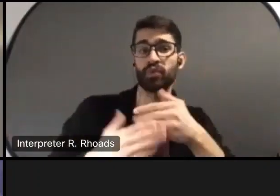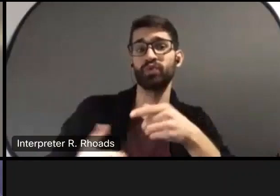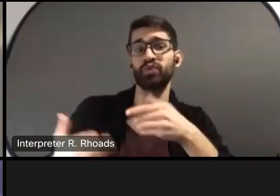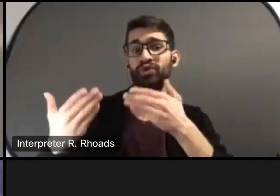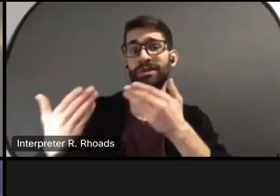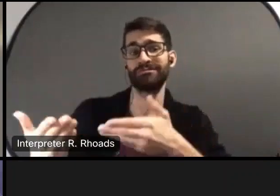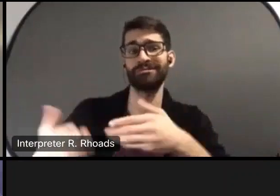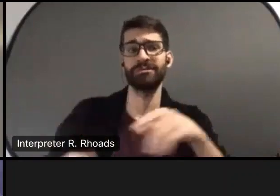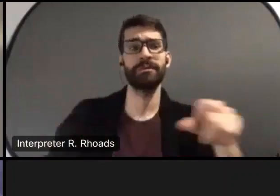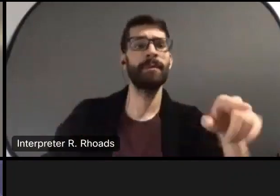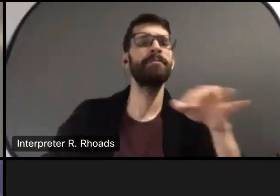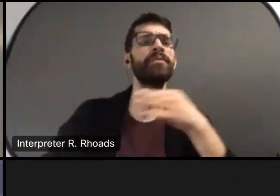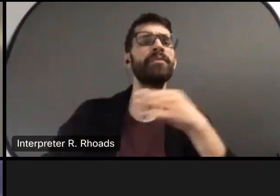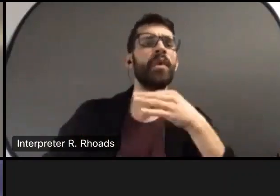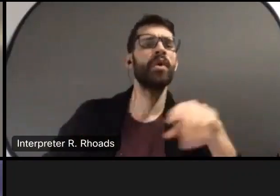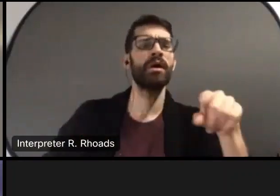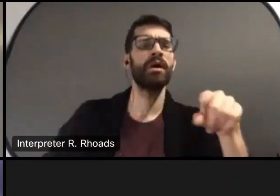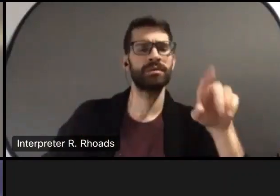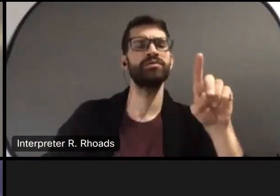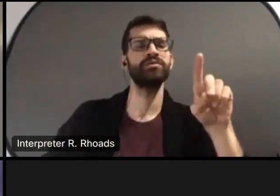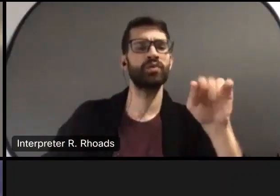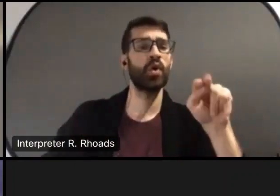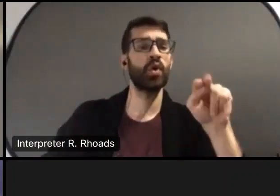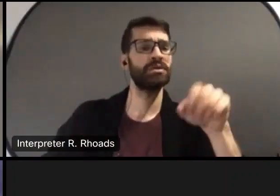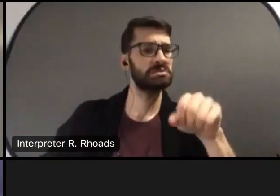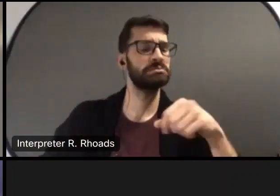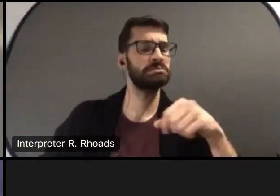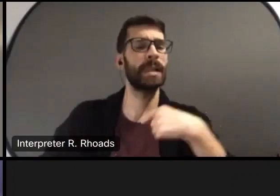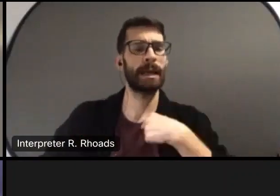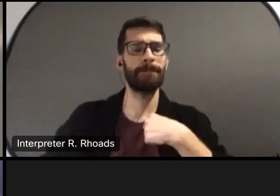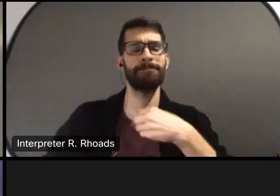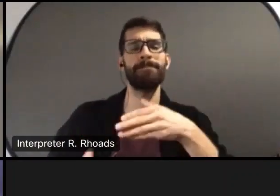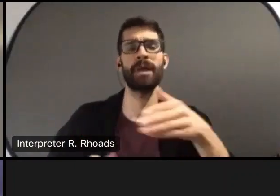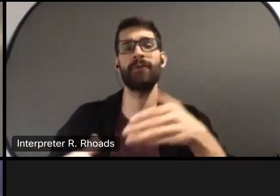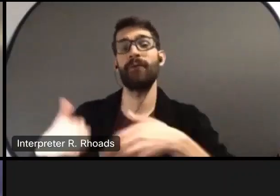Dawn? (Dickerson) And Kent, I was also going to offer, you know, as part of some of the ... we've